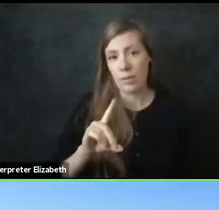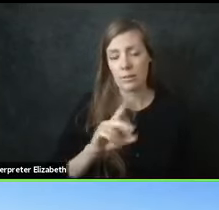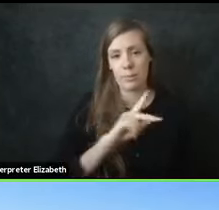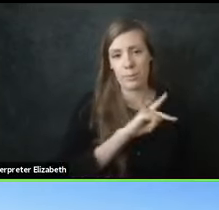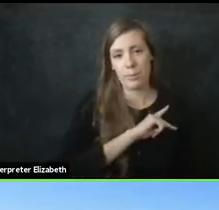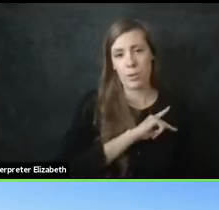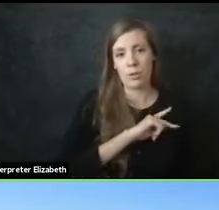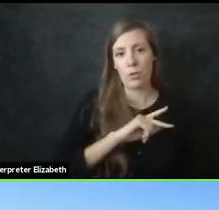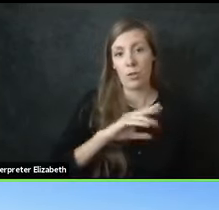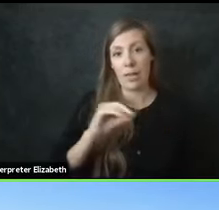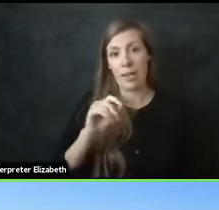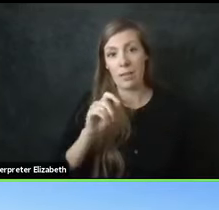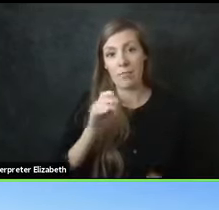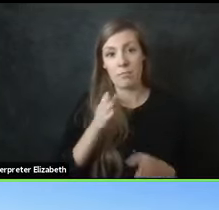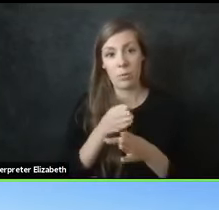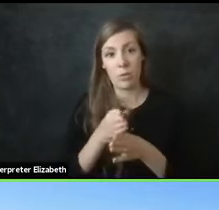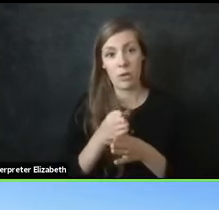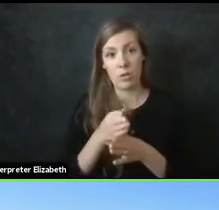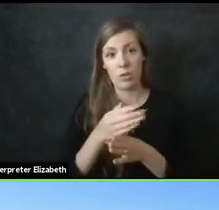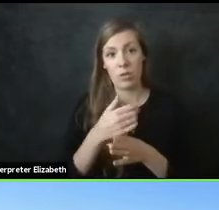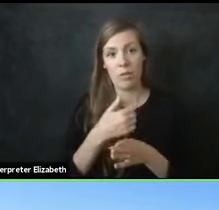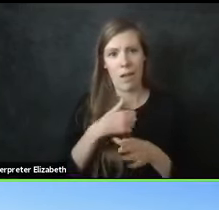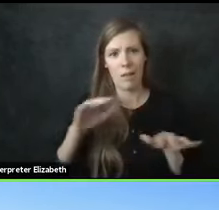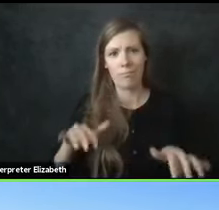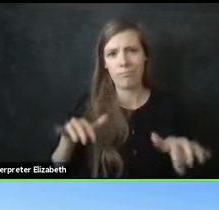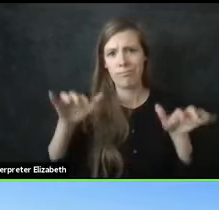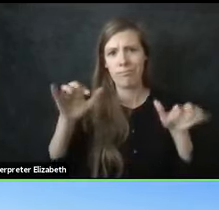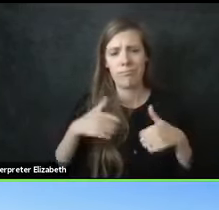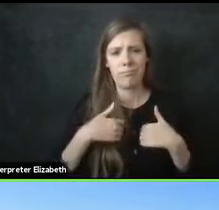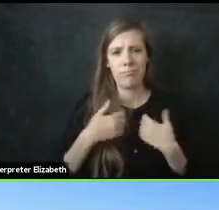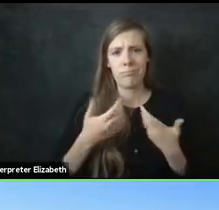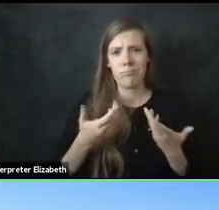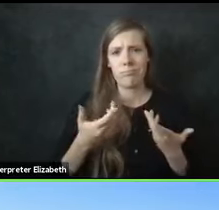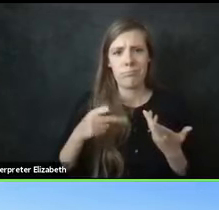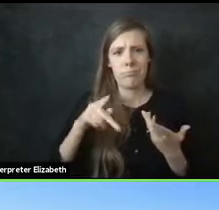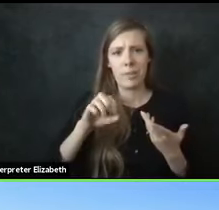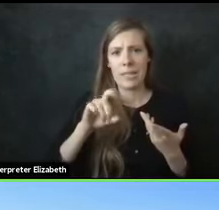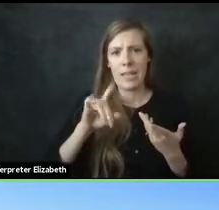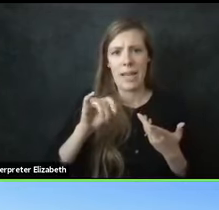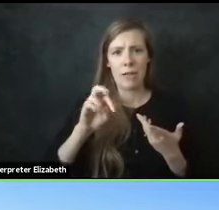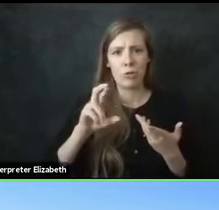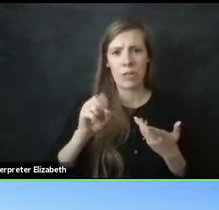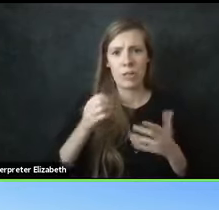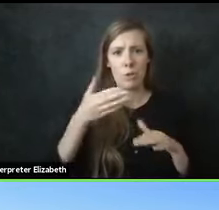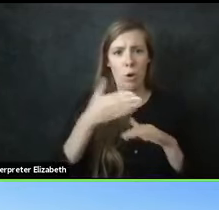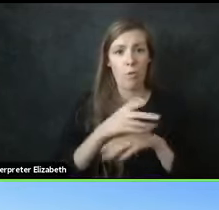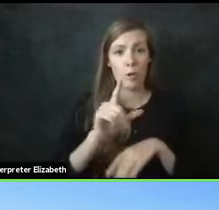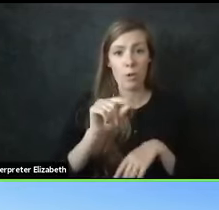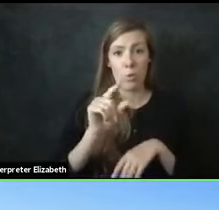professional note, I've practiced Pediatrics for more than 20 years in Sonoma County, and one thing my patients have always known is